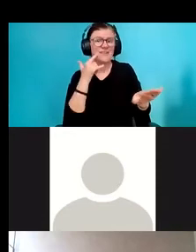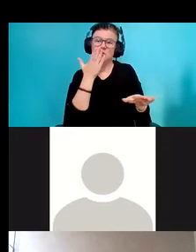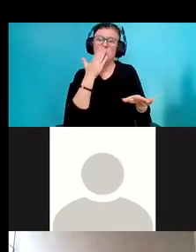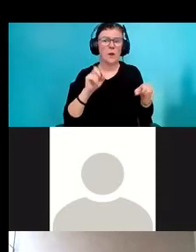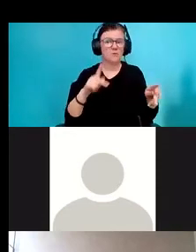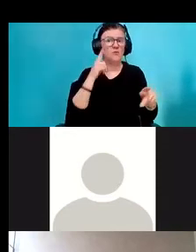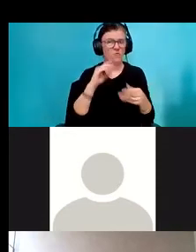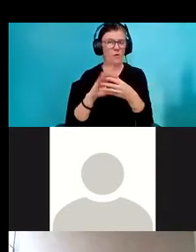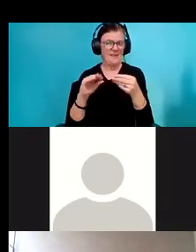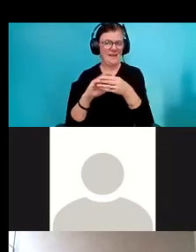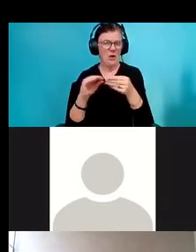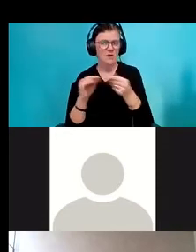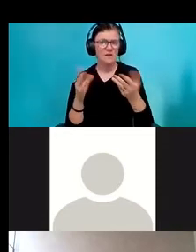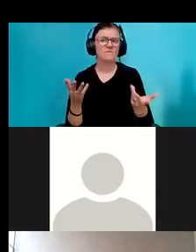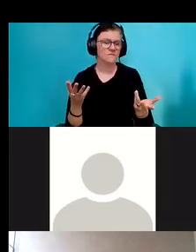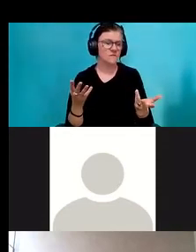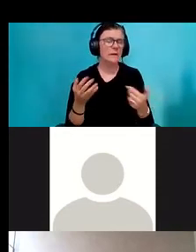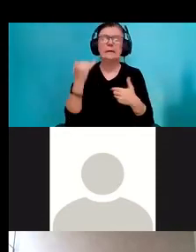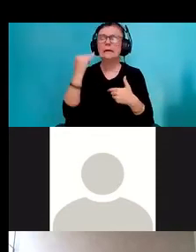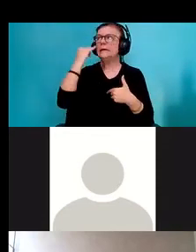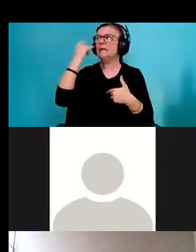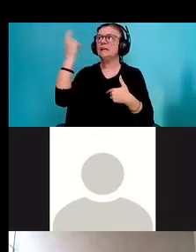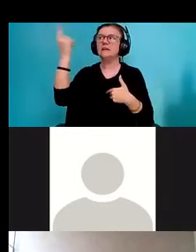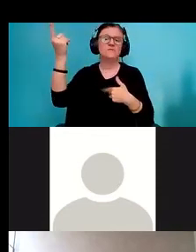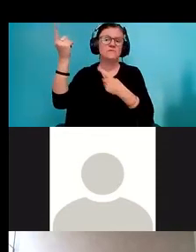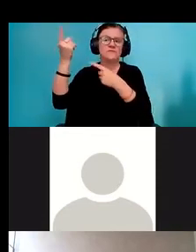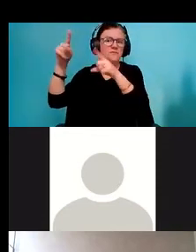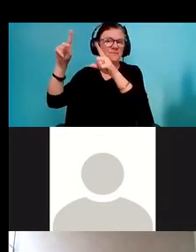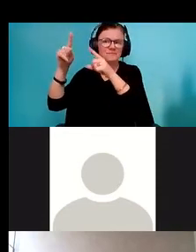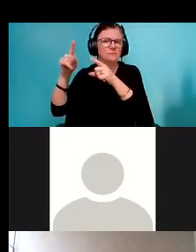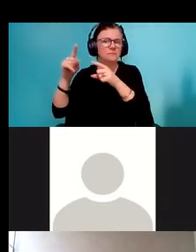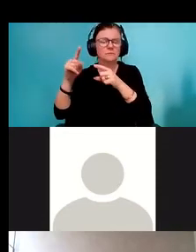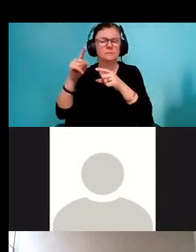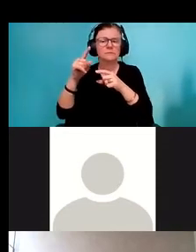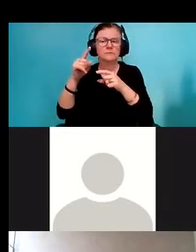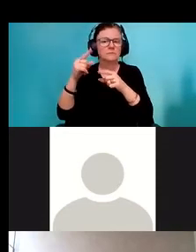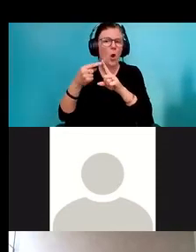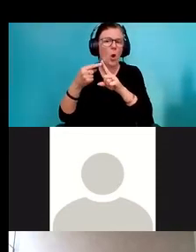Is if anything is unusual is going on,